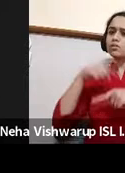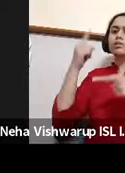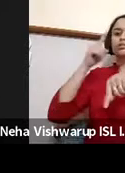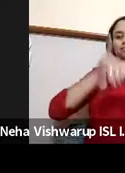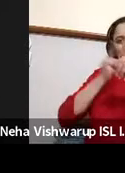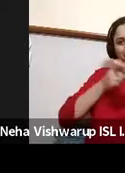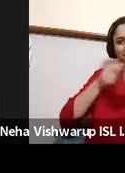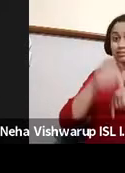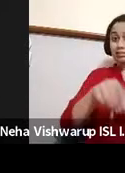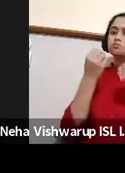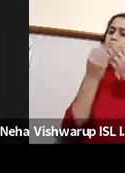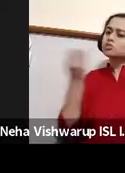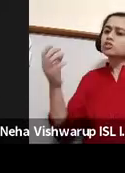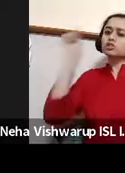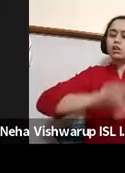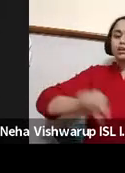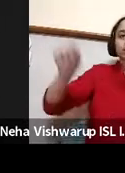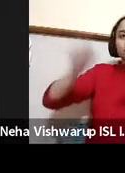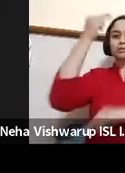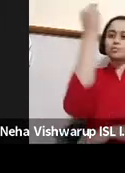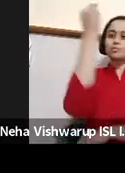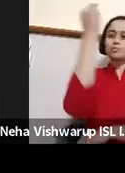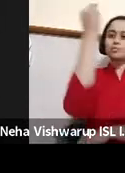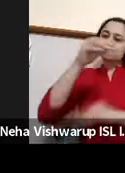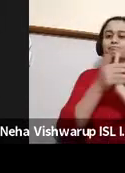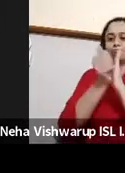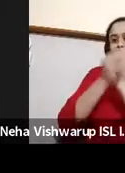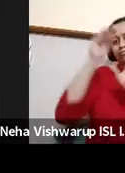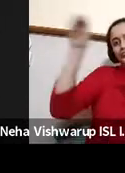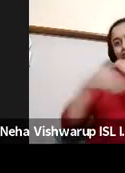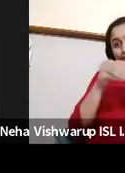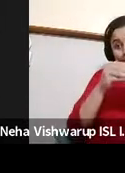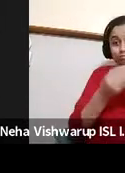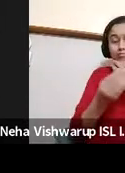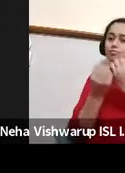experimentation in artistry after the wave of decolonization that swept much of asia and africa